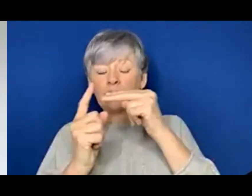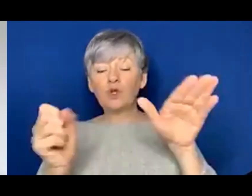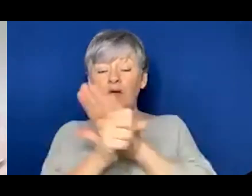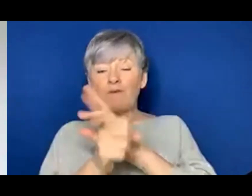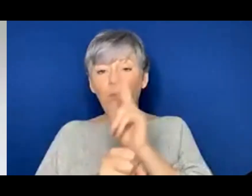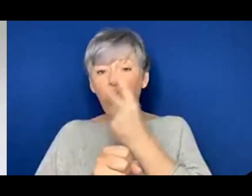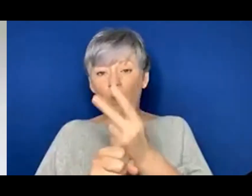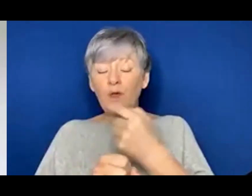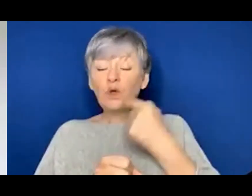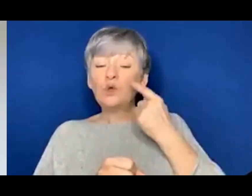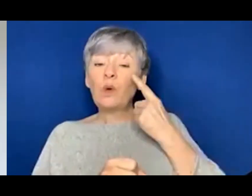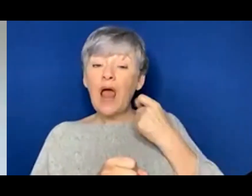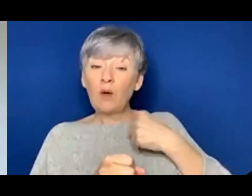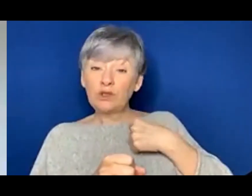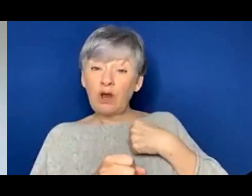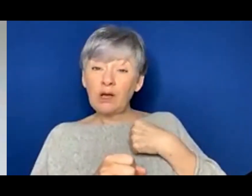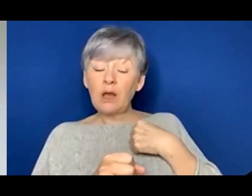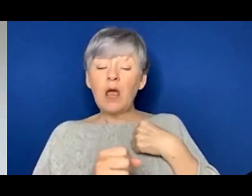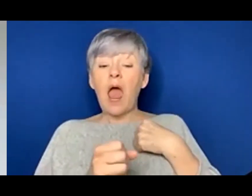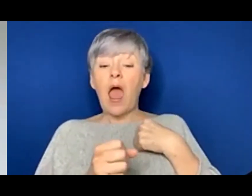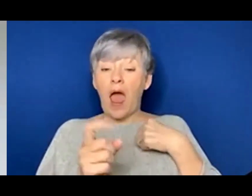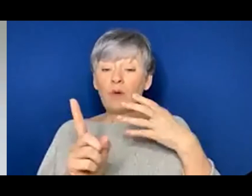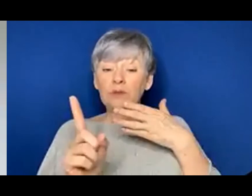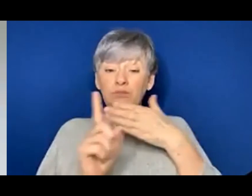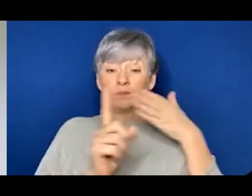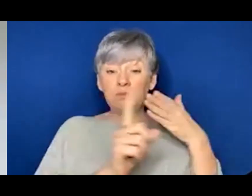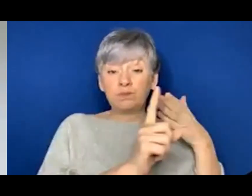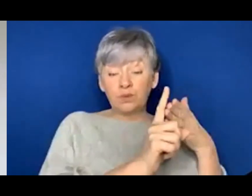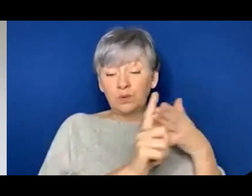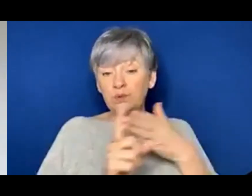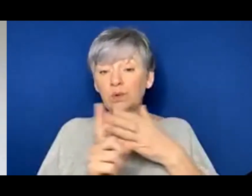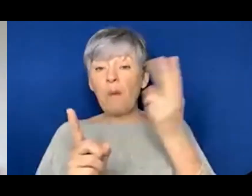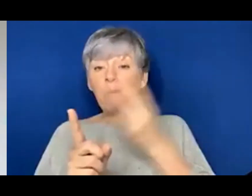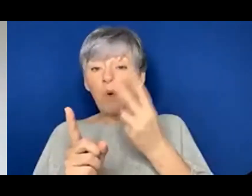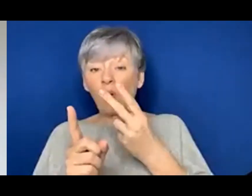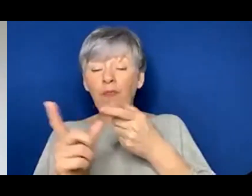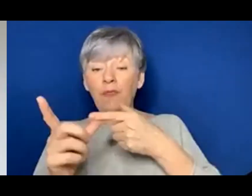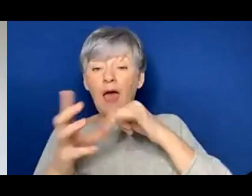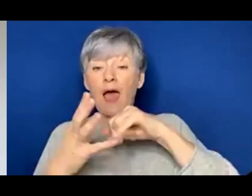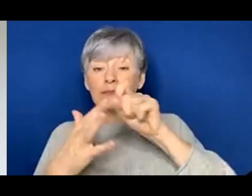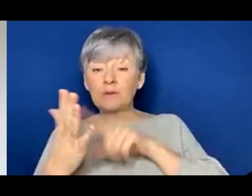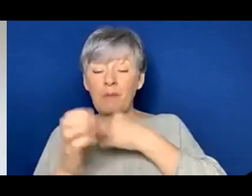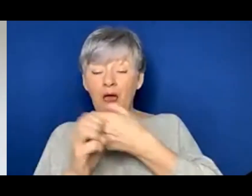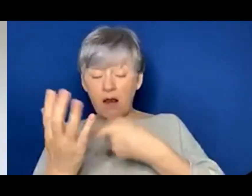I was diagnosed with both Autism and Aspergers, and now I would only be diagnosed with Autism.